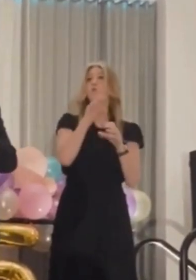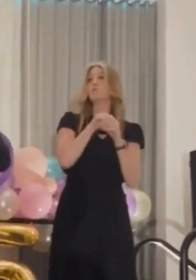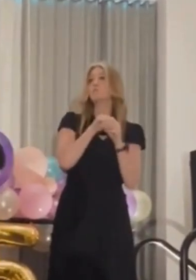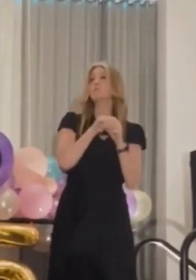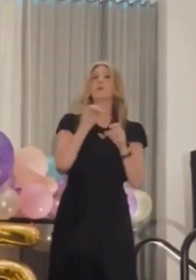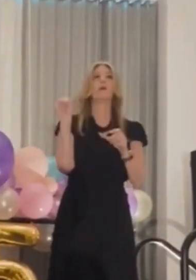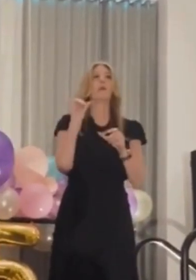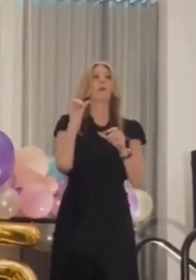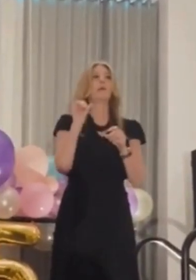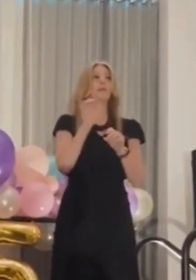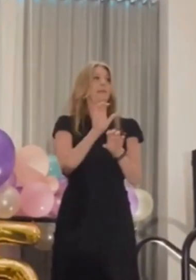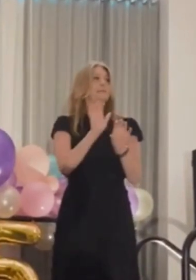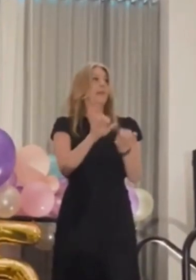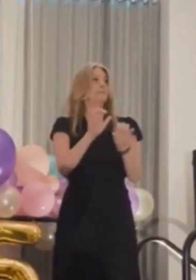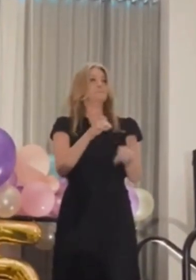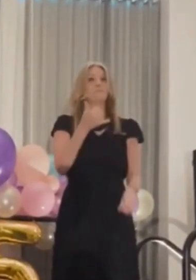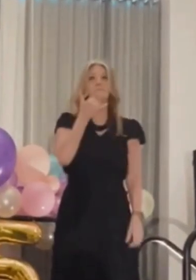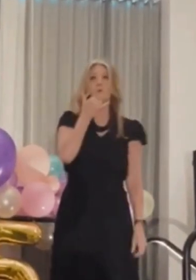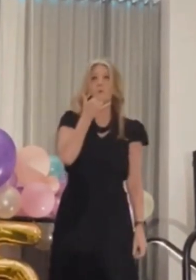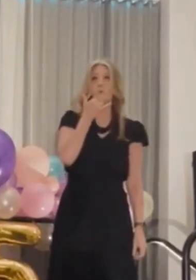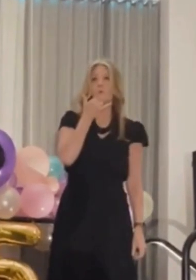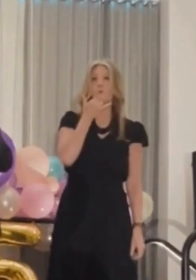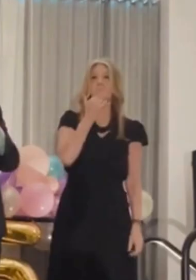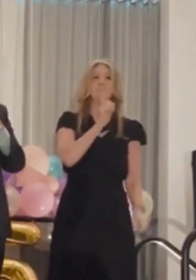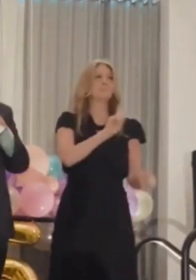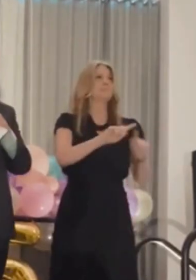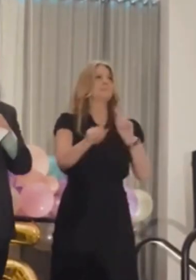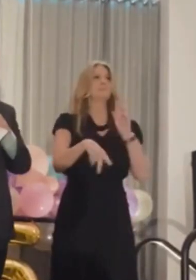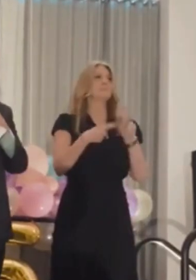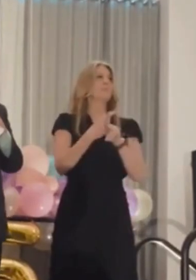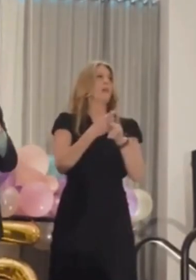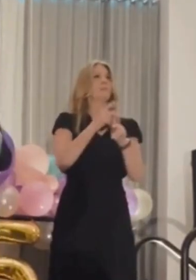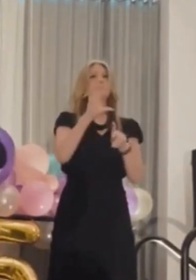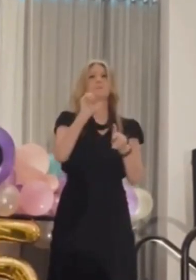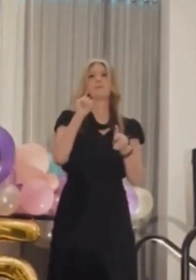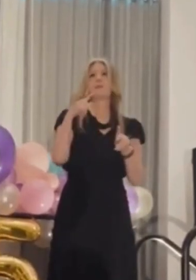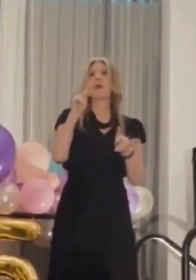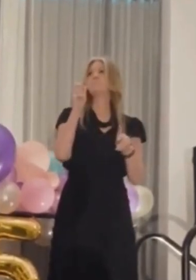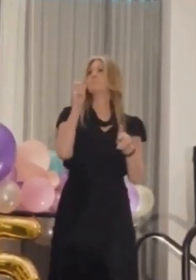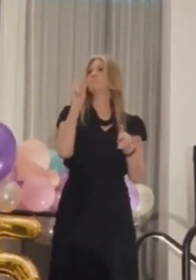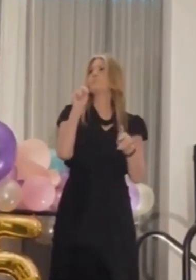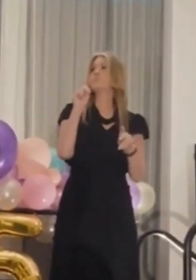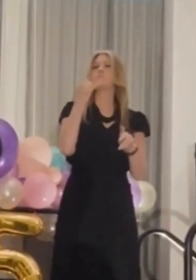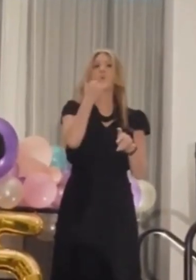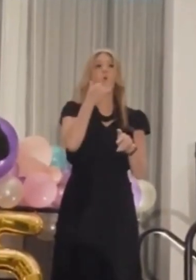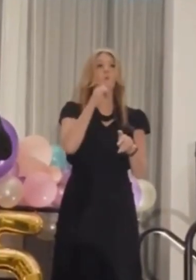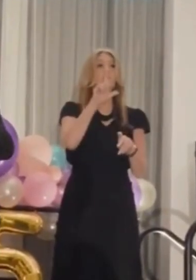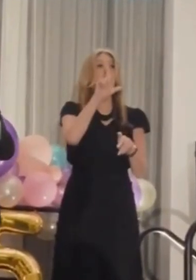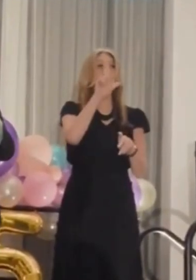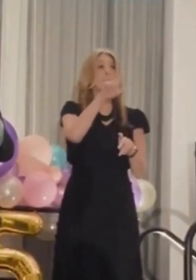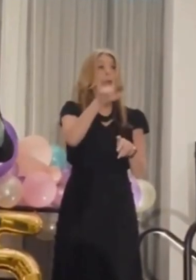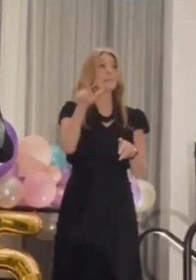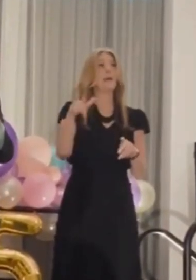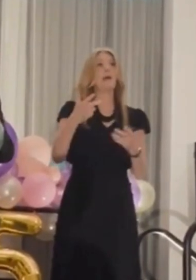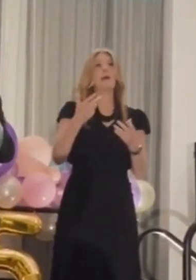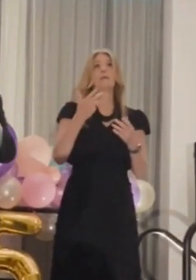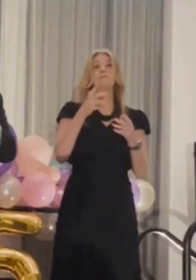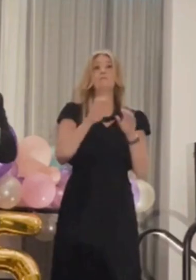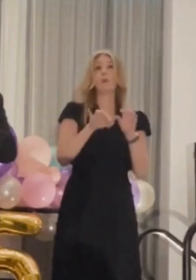like captioned phones. all different kinds of captioned phones. Landline captioned phones internet based captioned phones